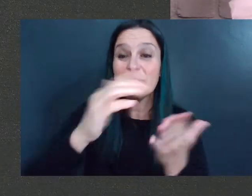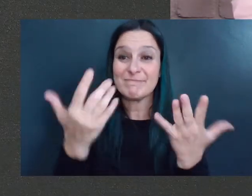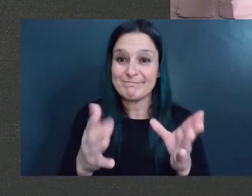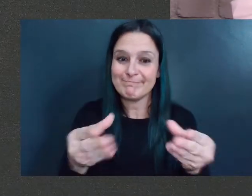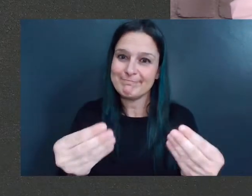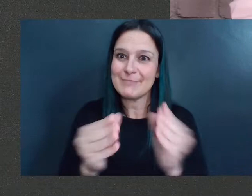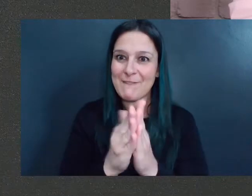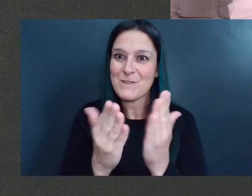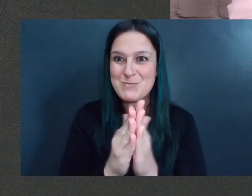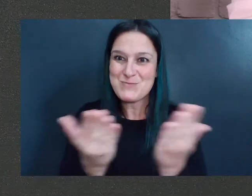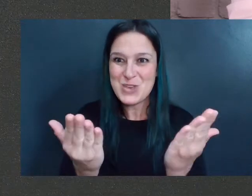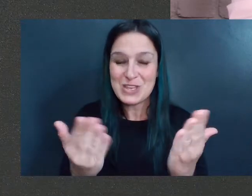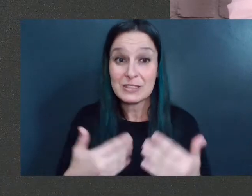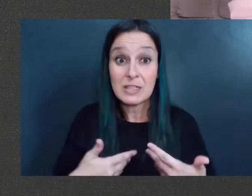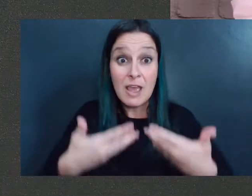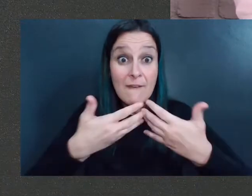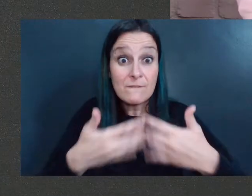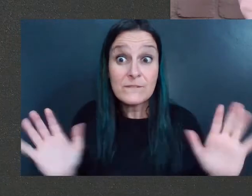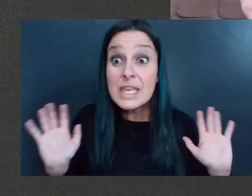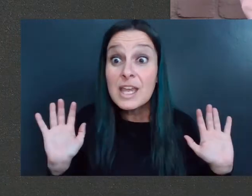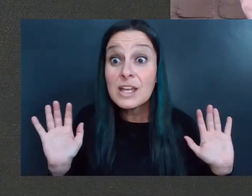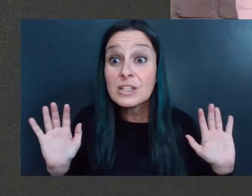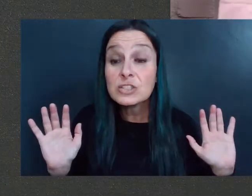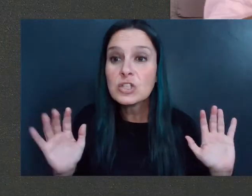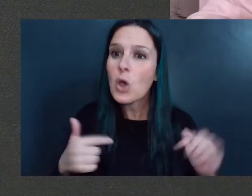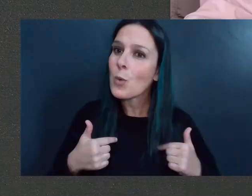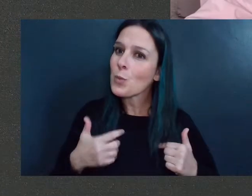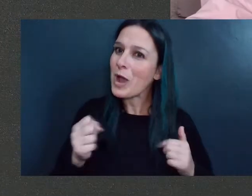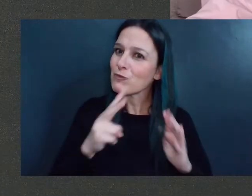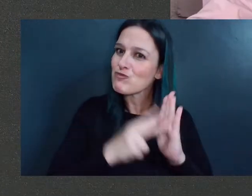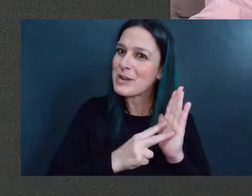And when he's finished, he'll want to read his book to you.